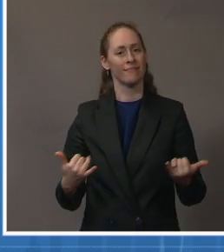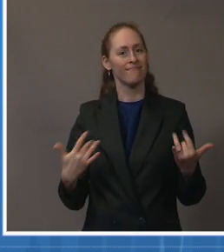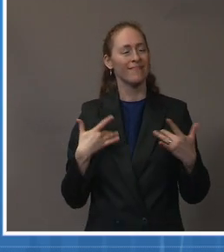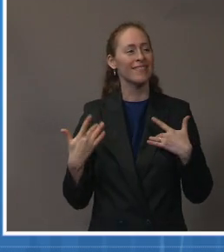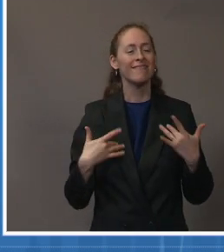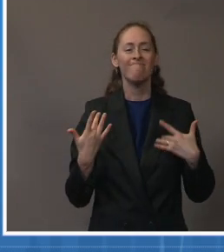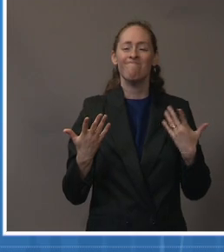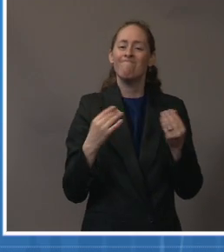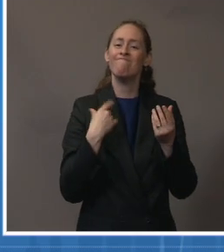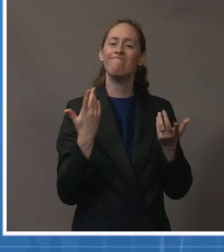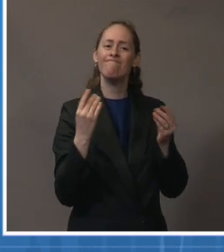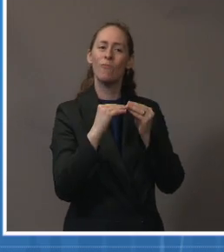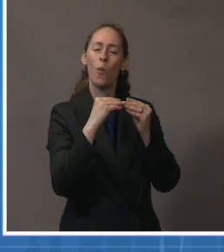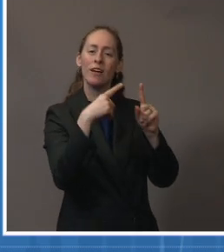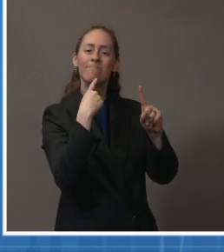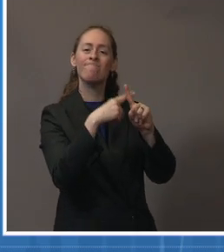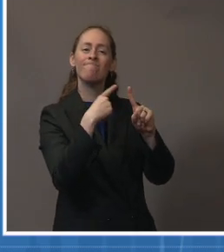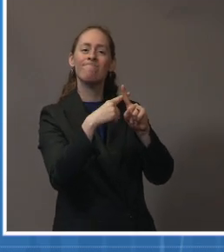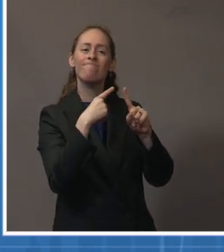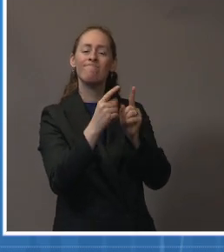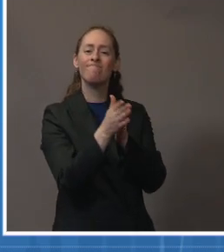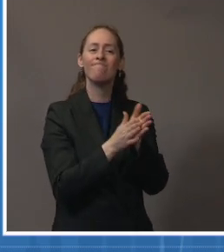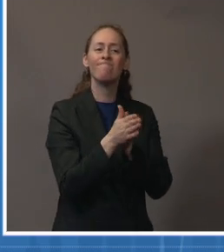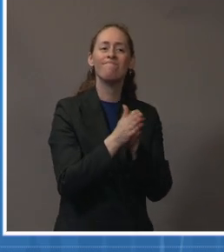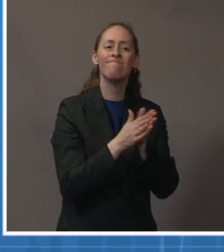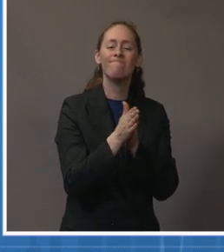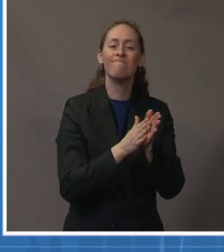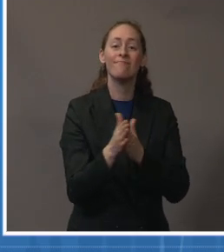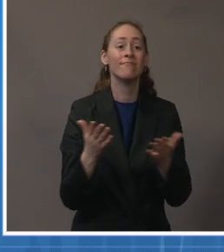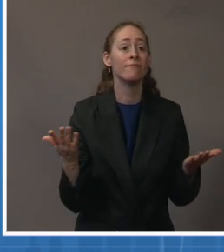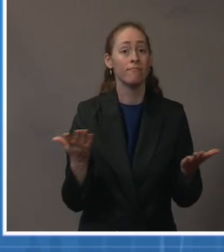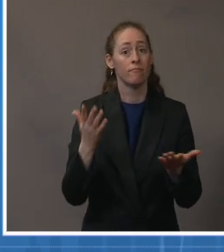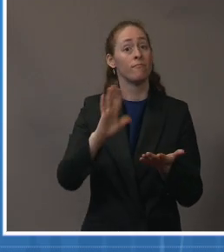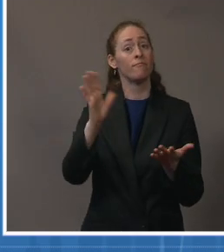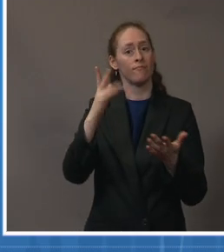In other good news, the seven-day average of new hospital admissions is about 2,750.